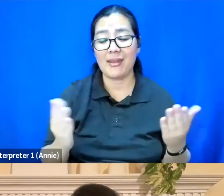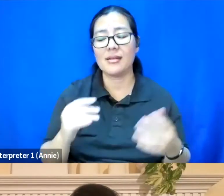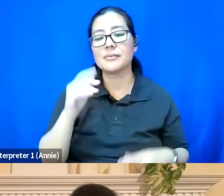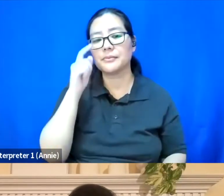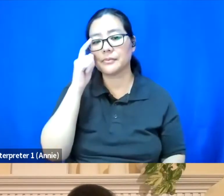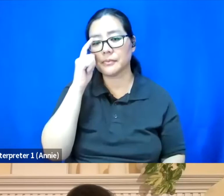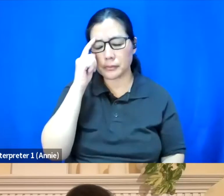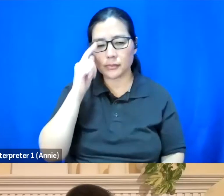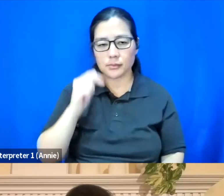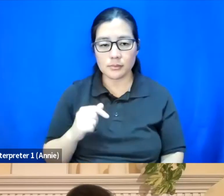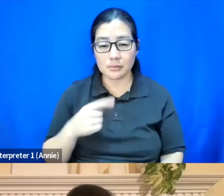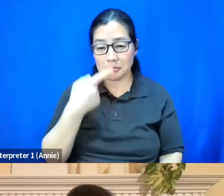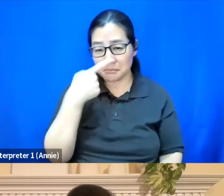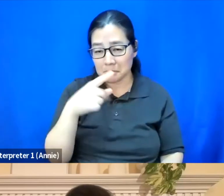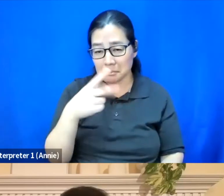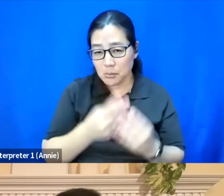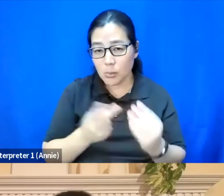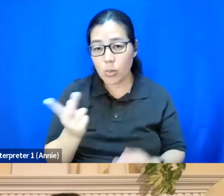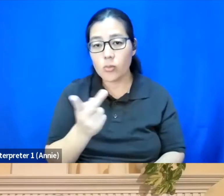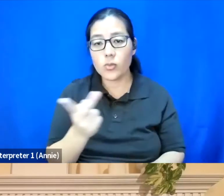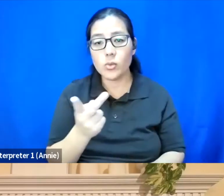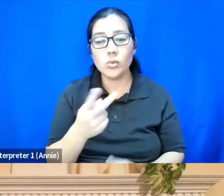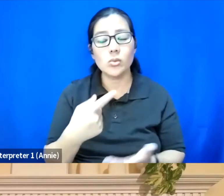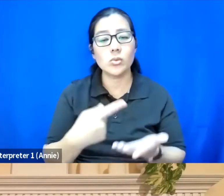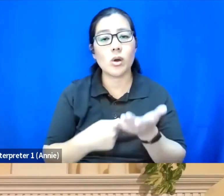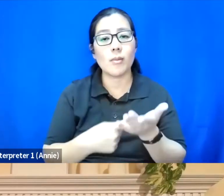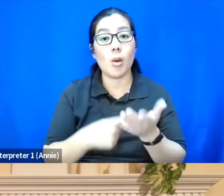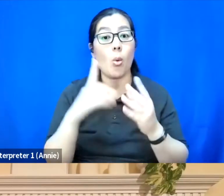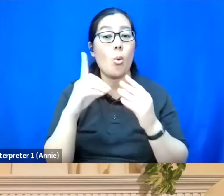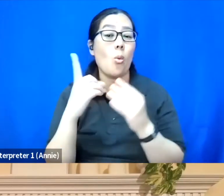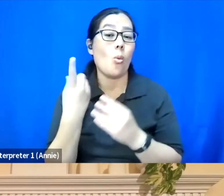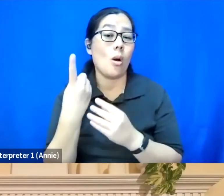and really created a -- lit a fire in me.